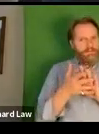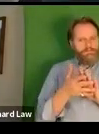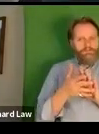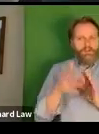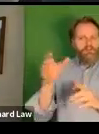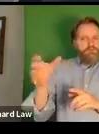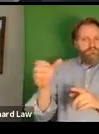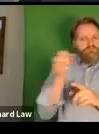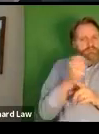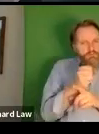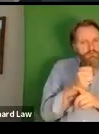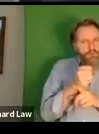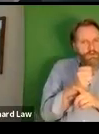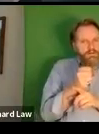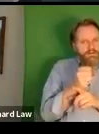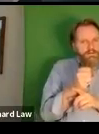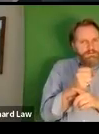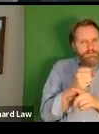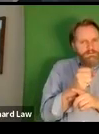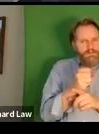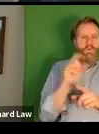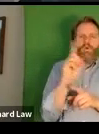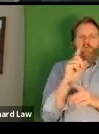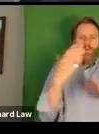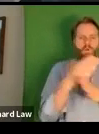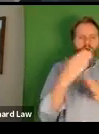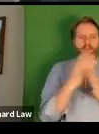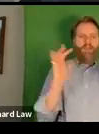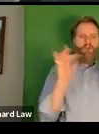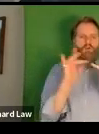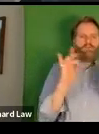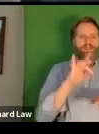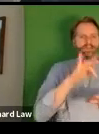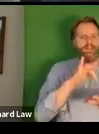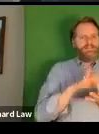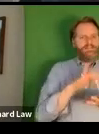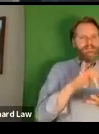contact centre as an apology we are actually holding a members meeting